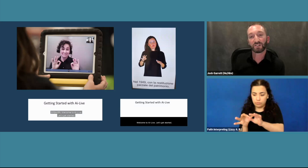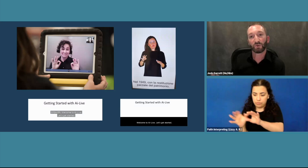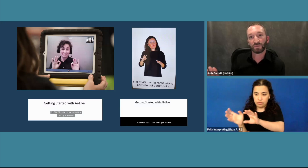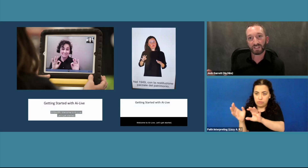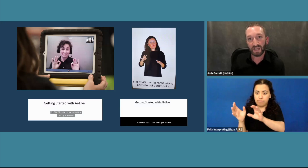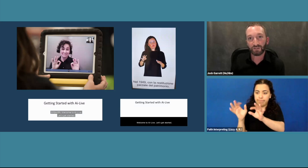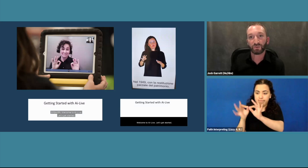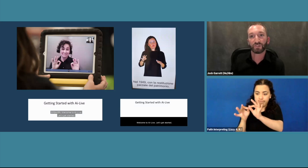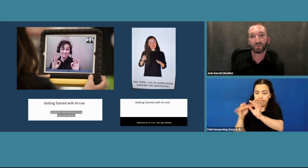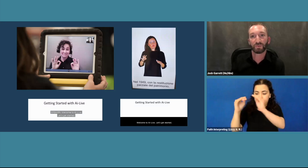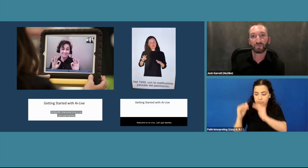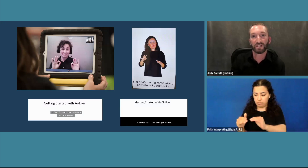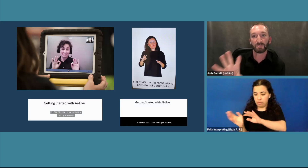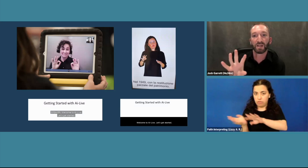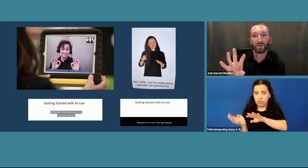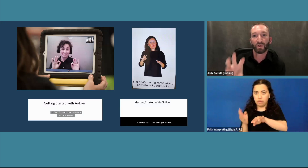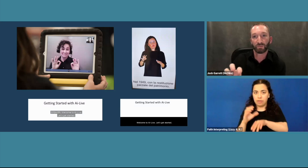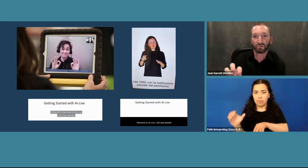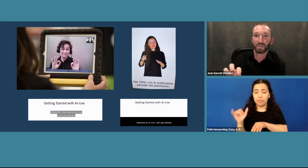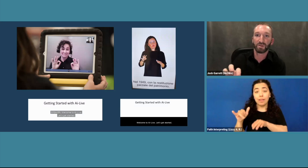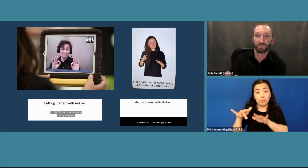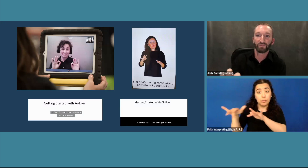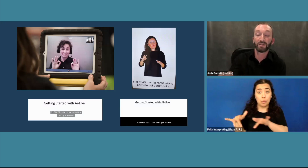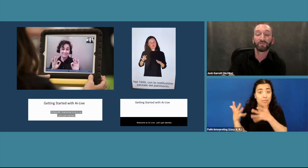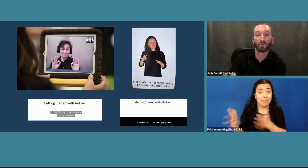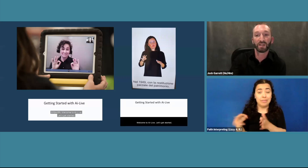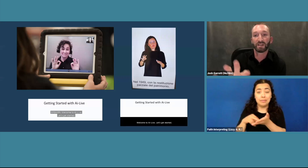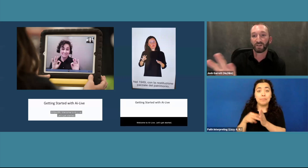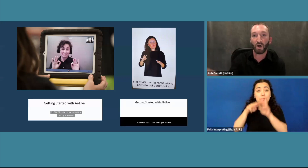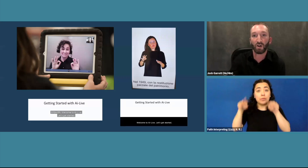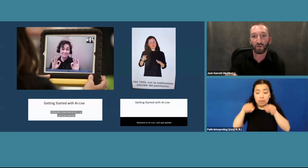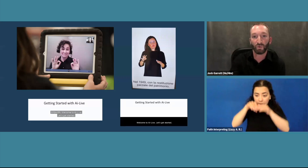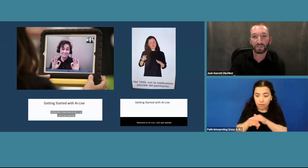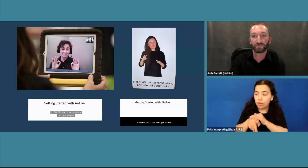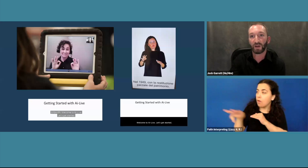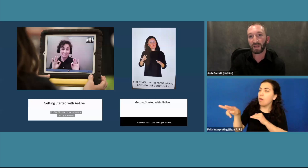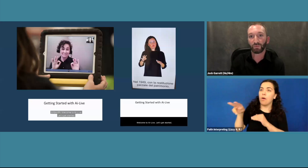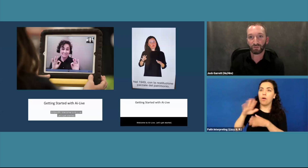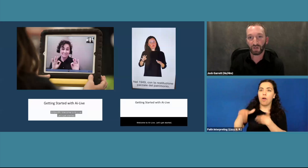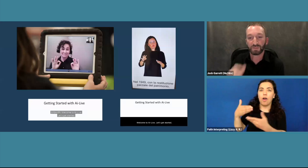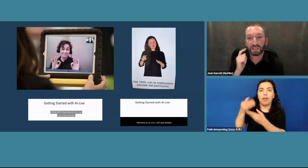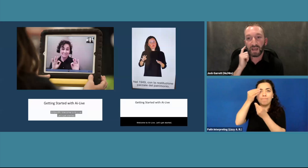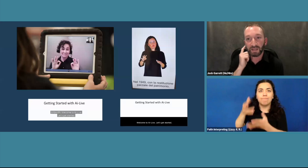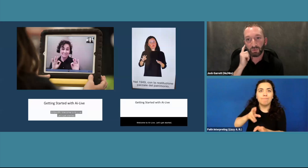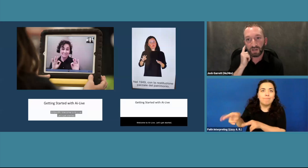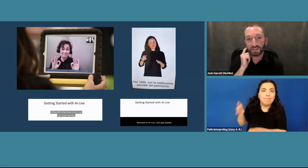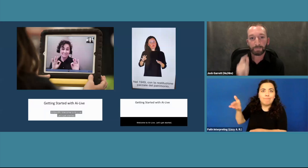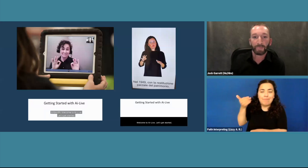So it was an entrance to the museum with museum info being given all at once for anyone who comes in at any point.